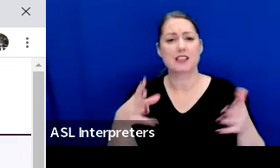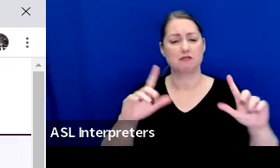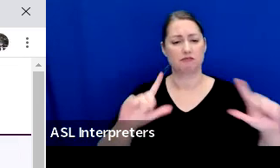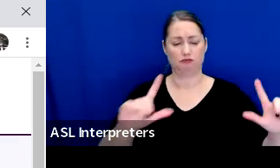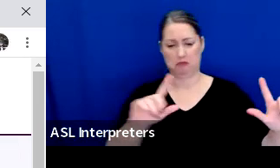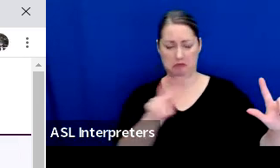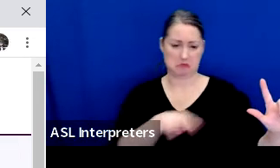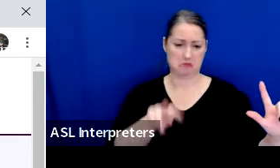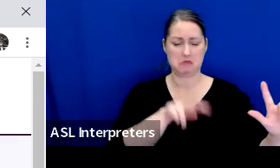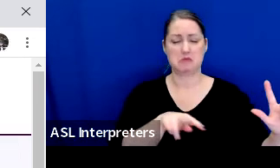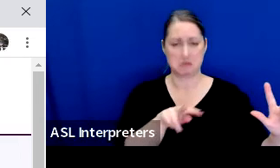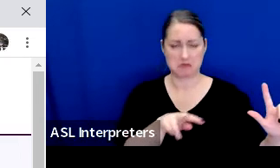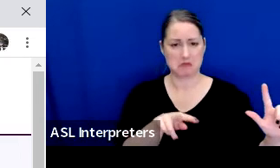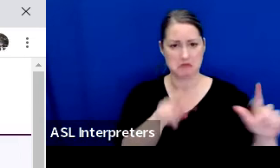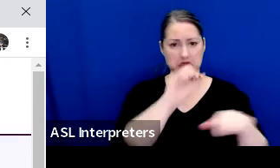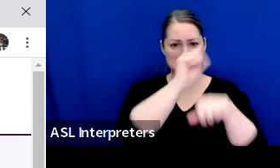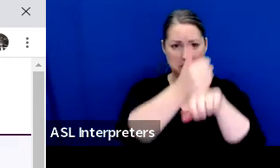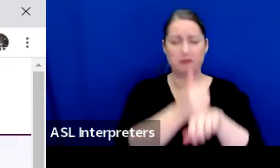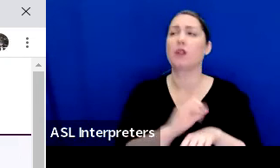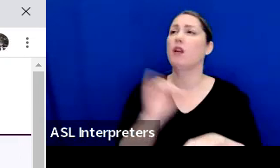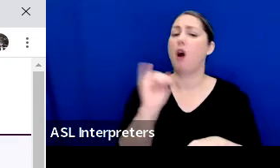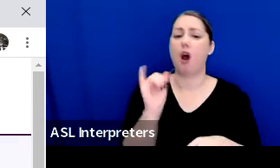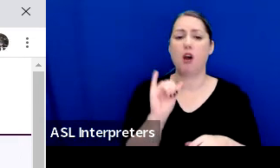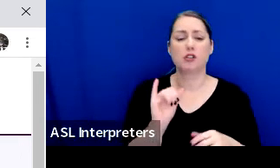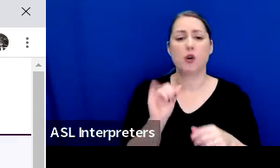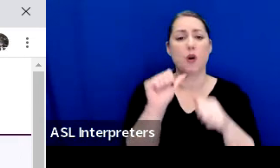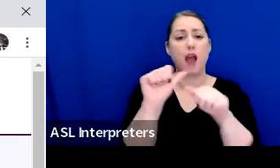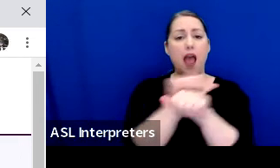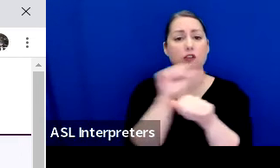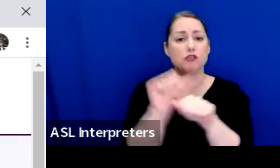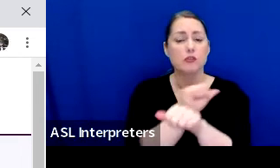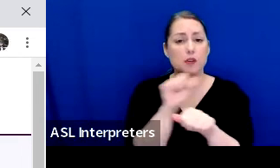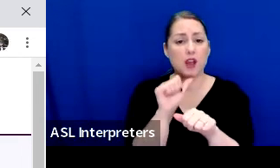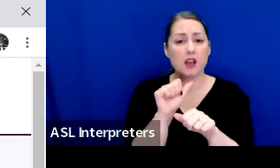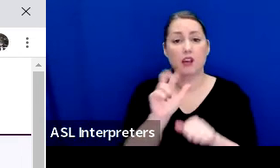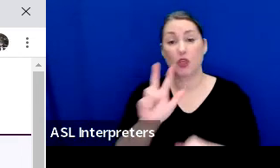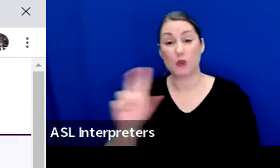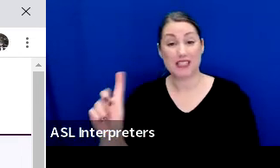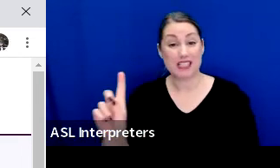You can also embed certain things like the Ojibwa Count Plat 3D gets embedded in.